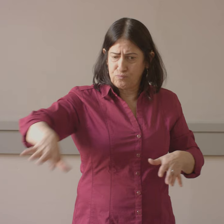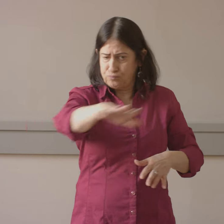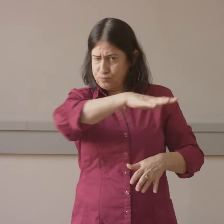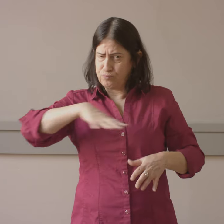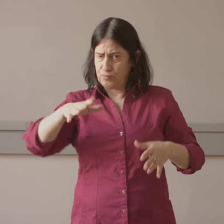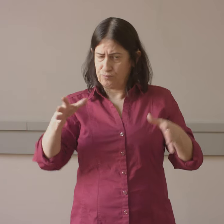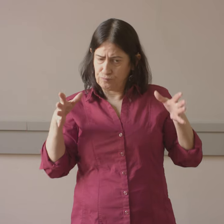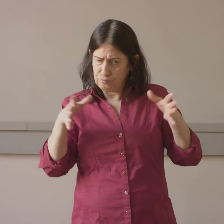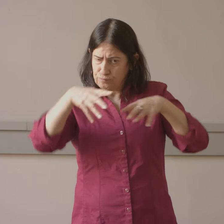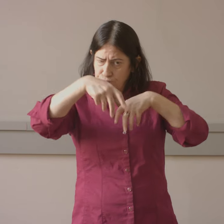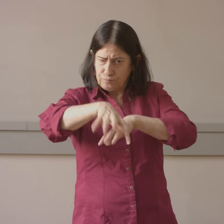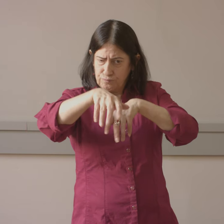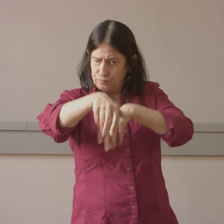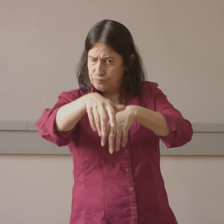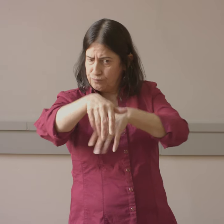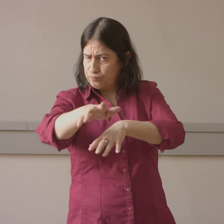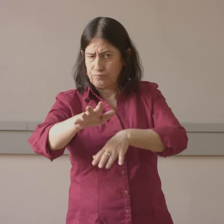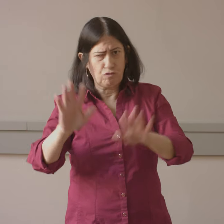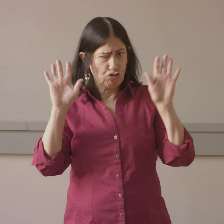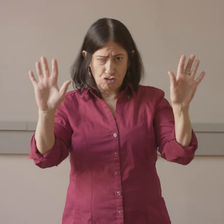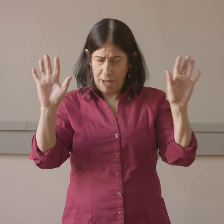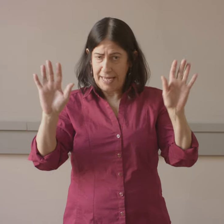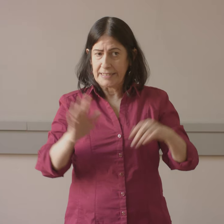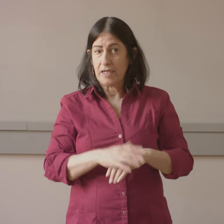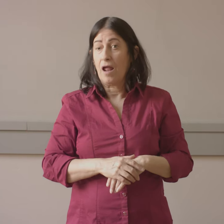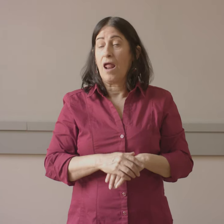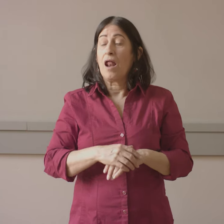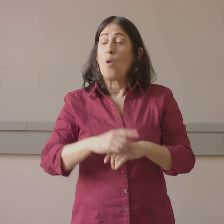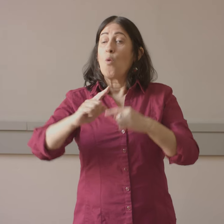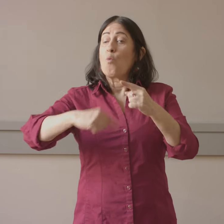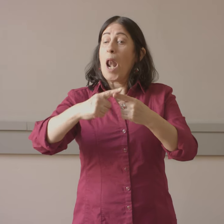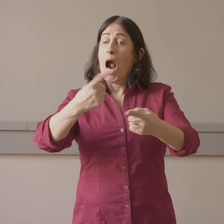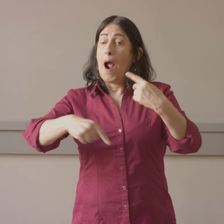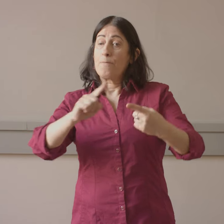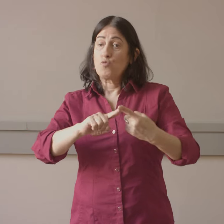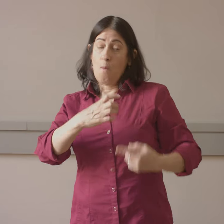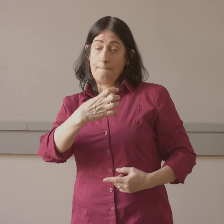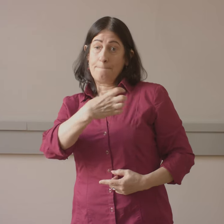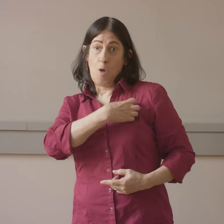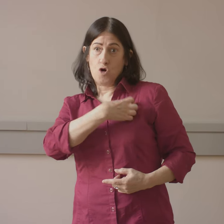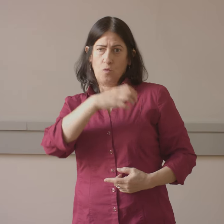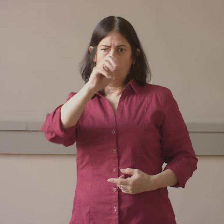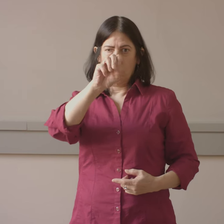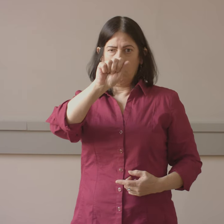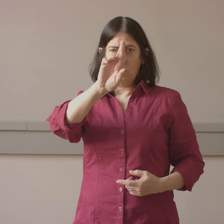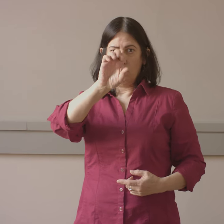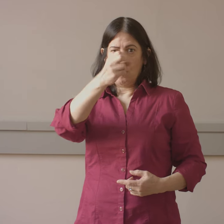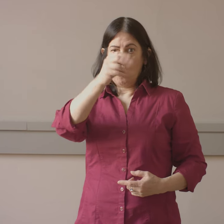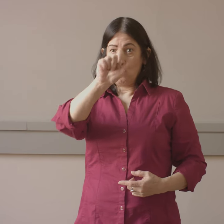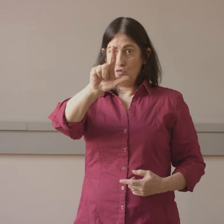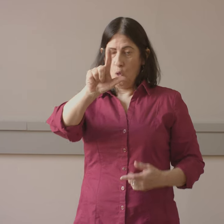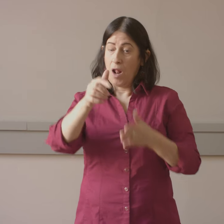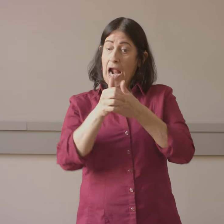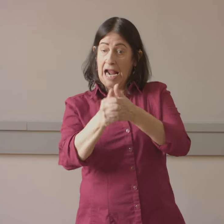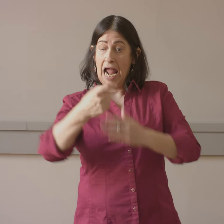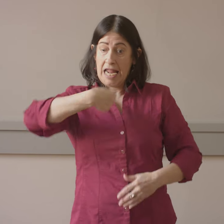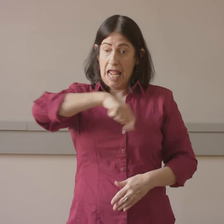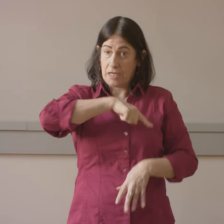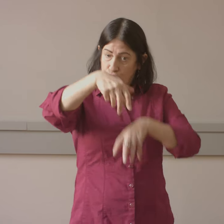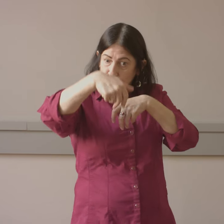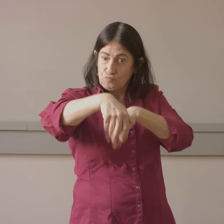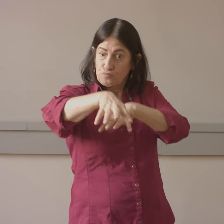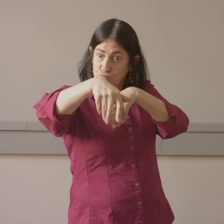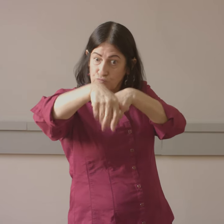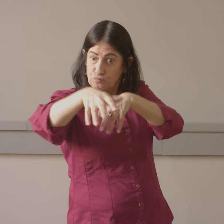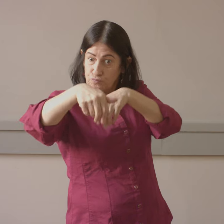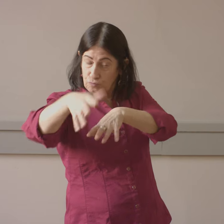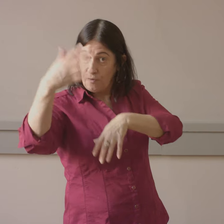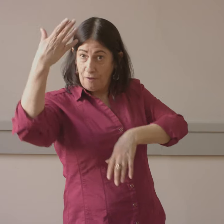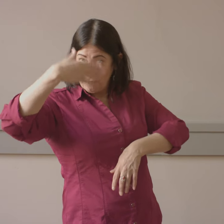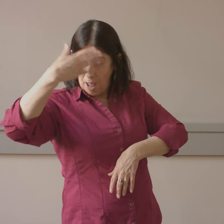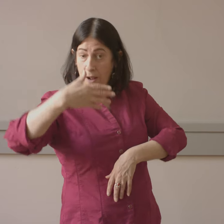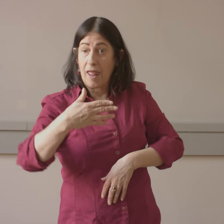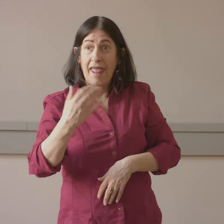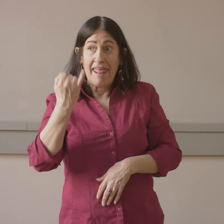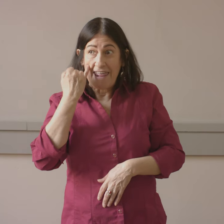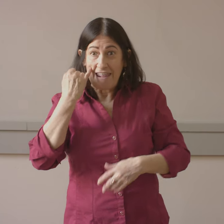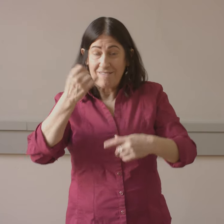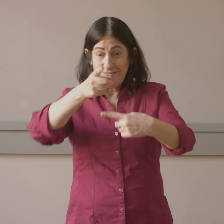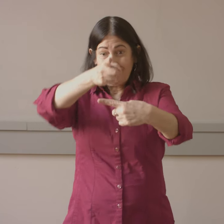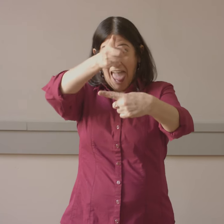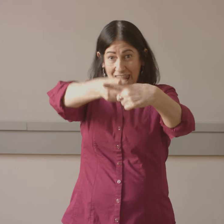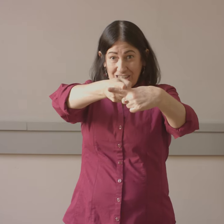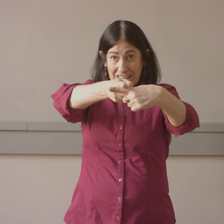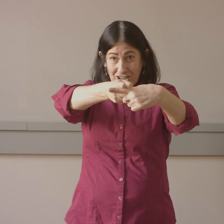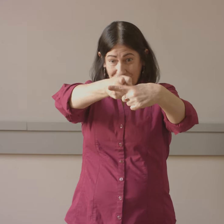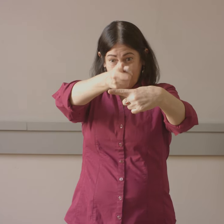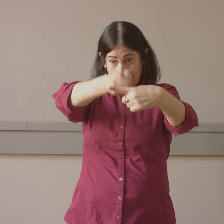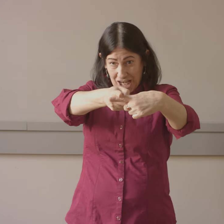the front of a march. That's great when you're marshalling, if you're at an